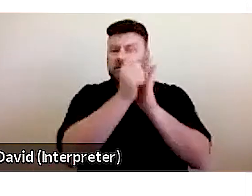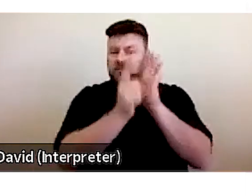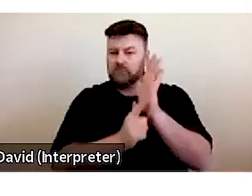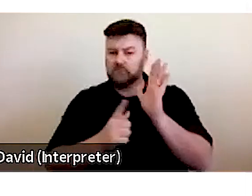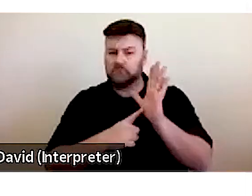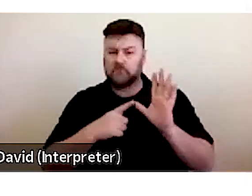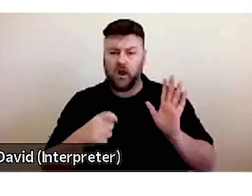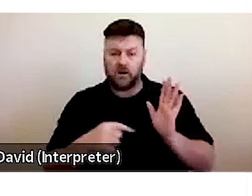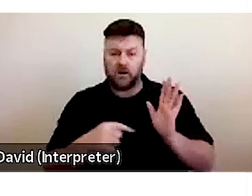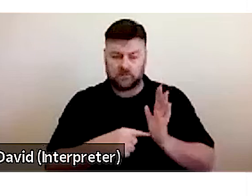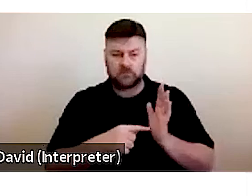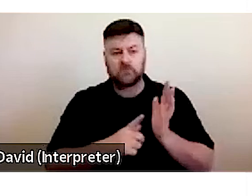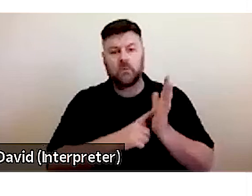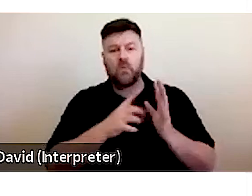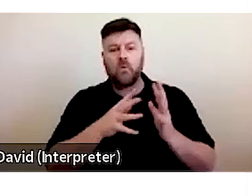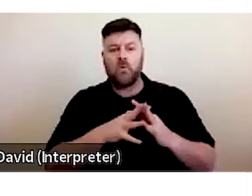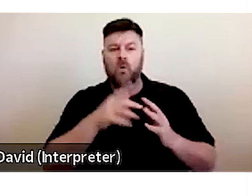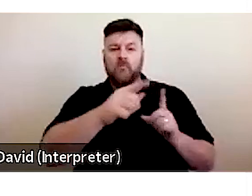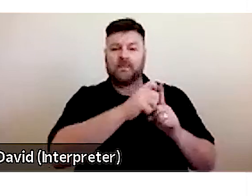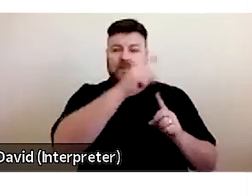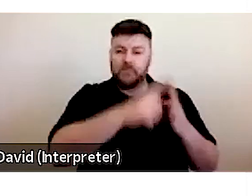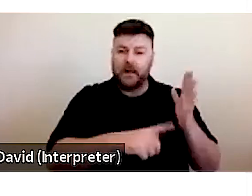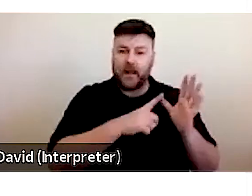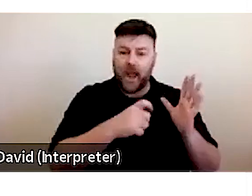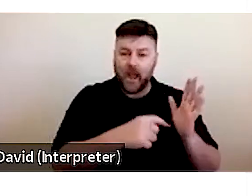they are not followed as often as they should be.